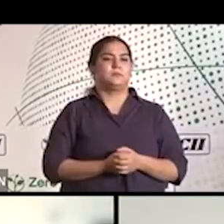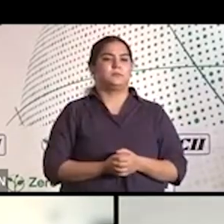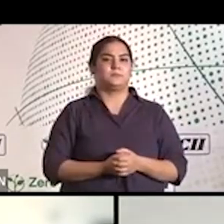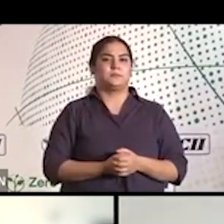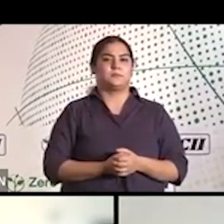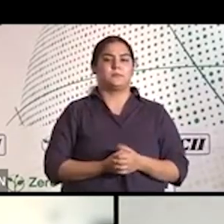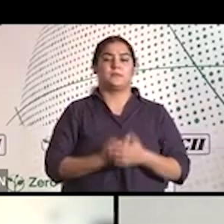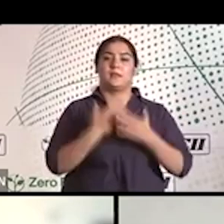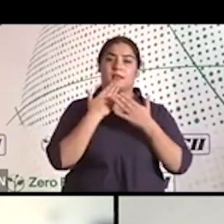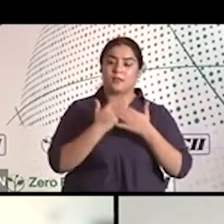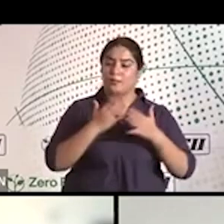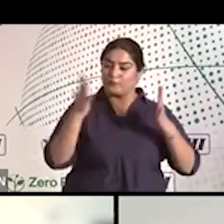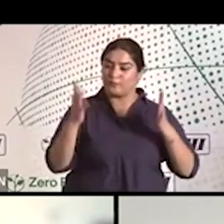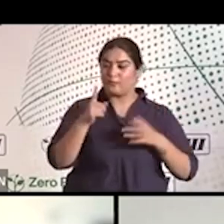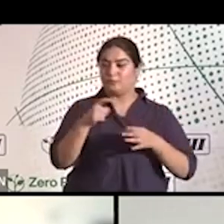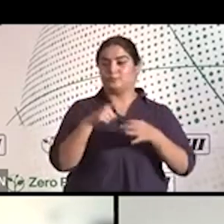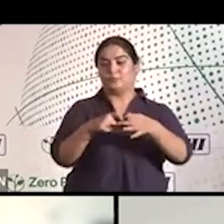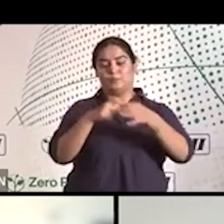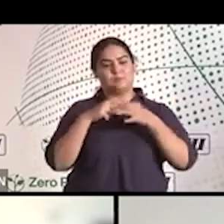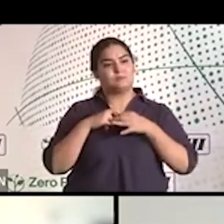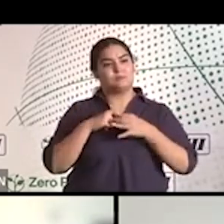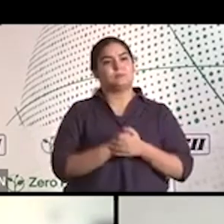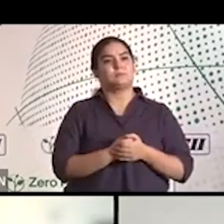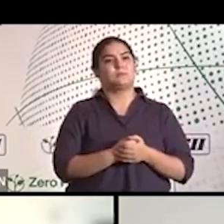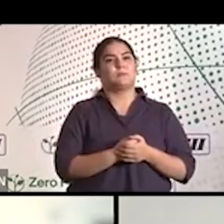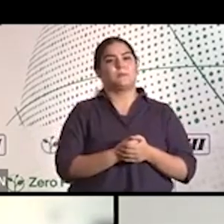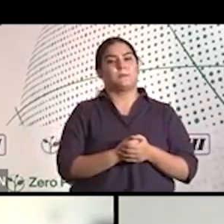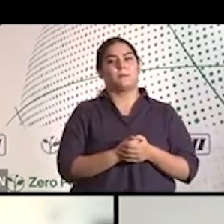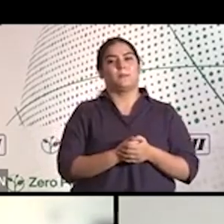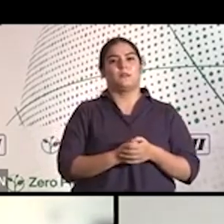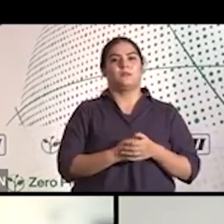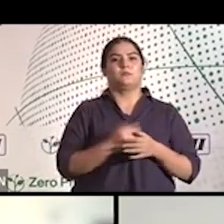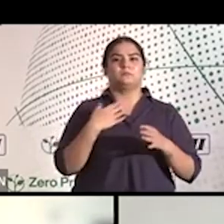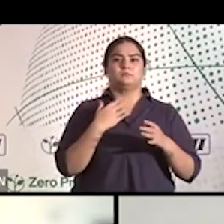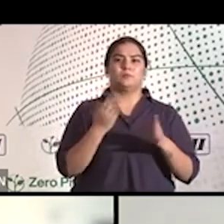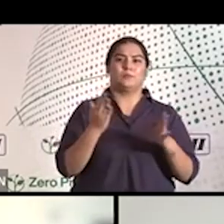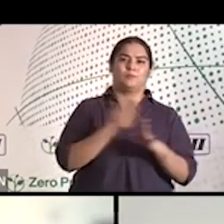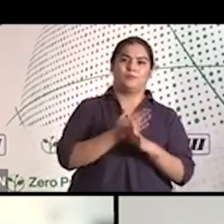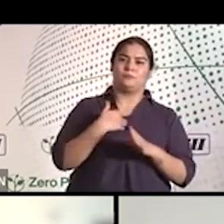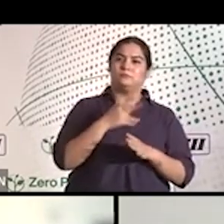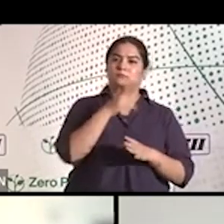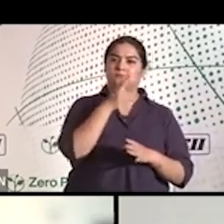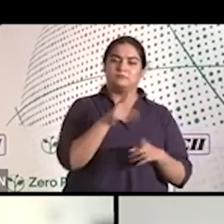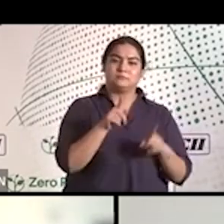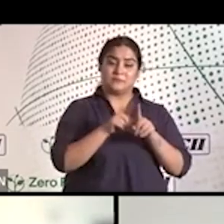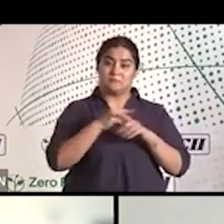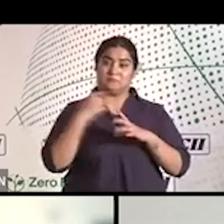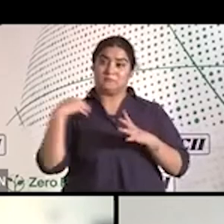Thank you for the question. Well, some ten years before we as an organization